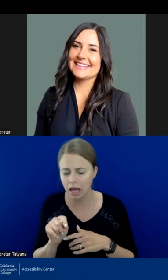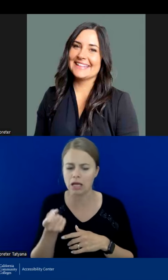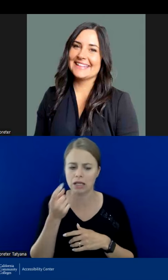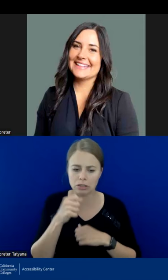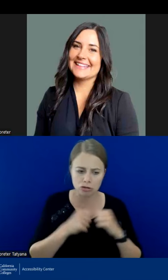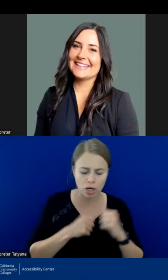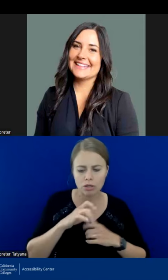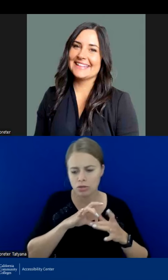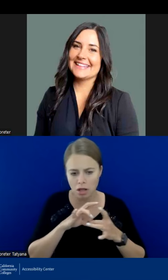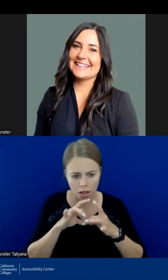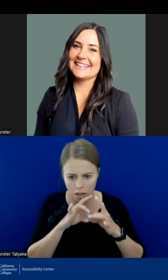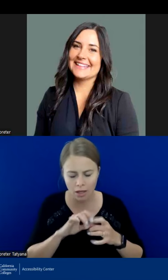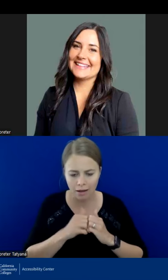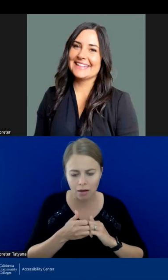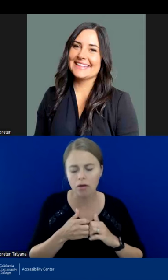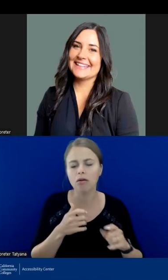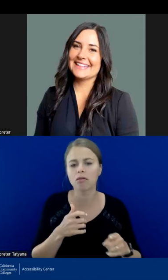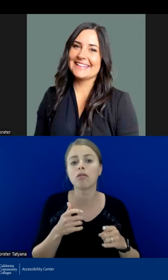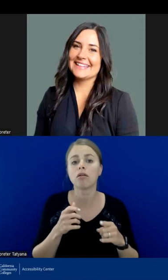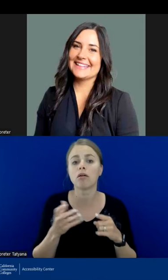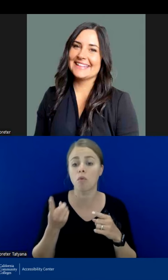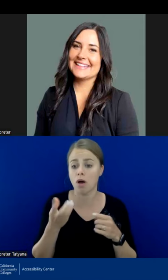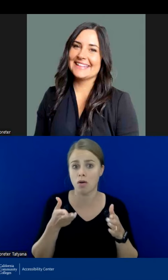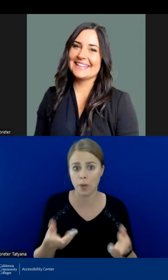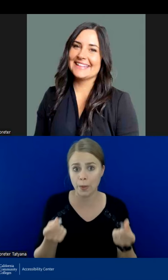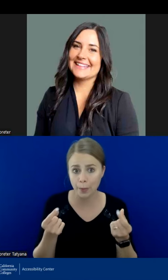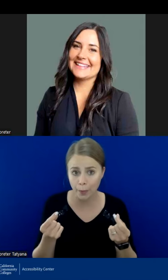and stuff. So one way would be to try